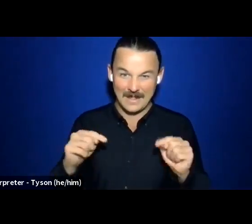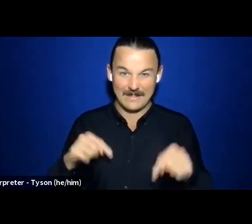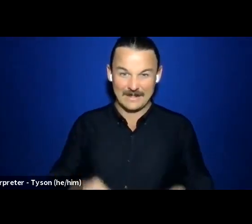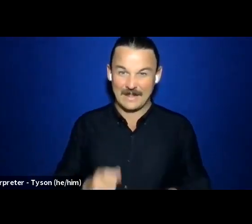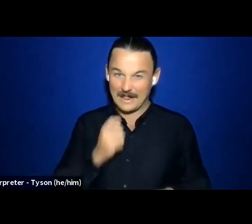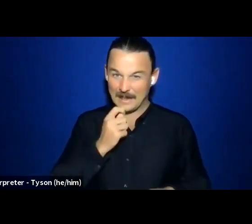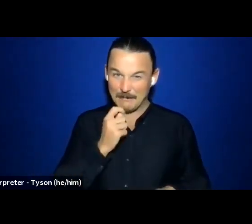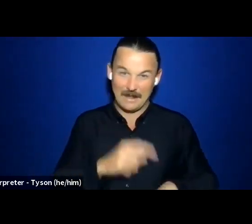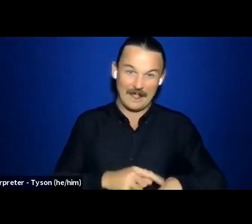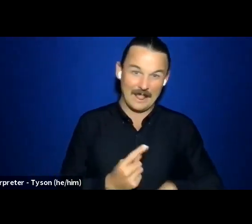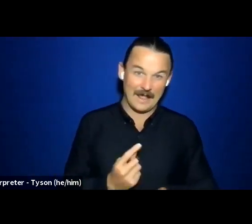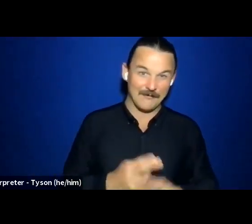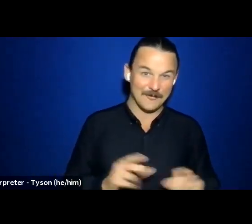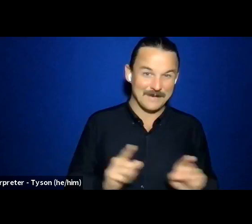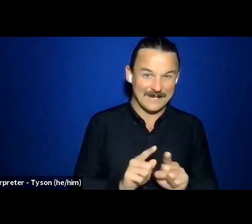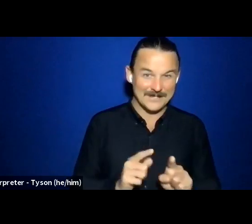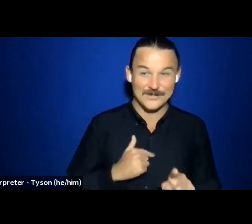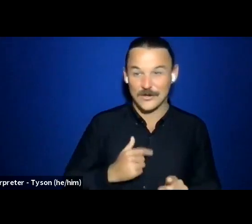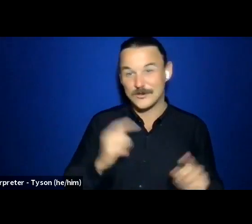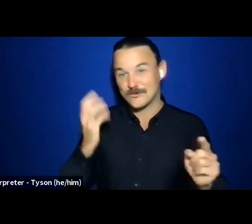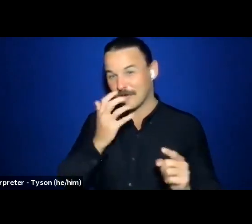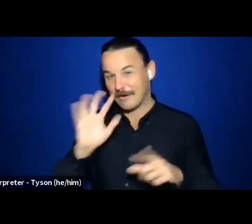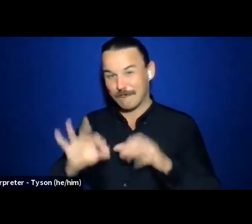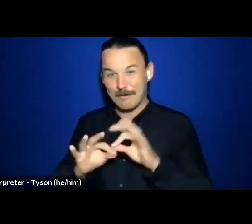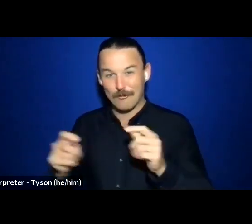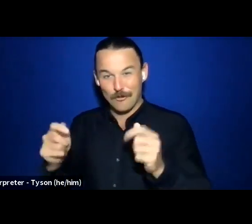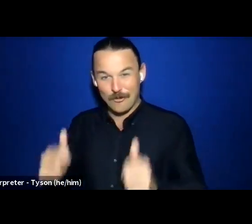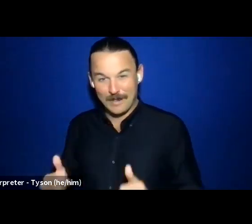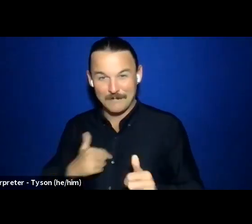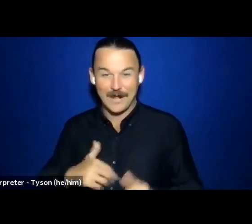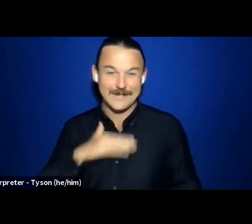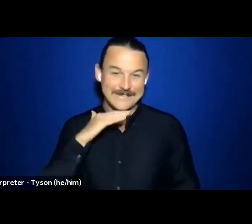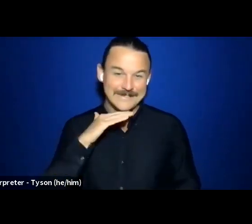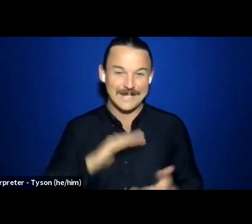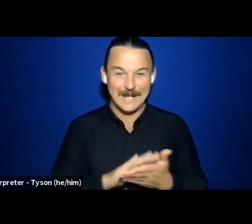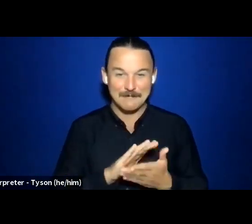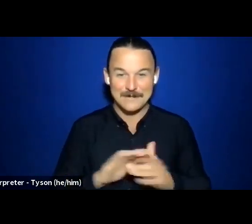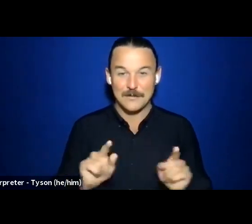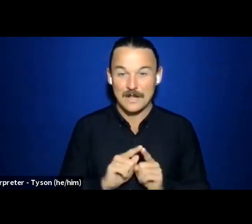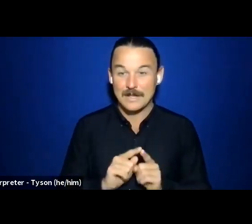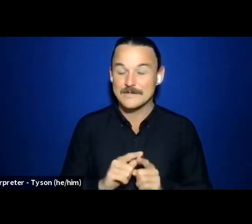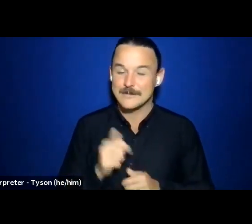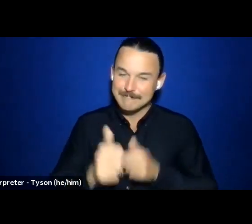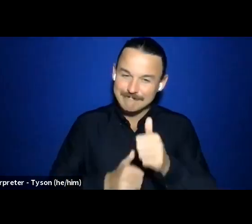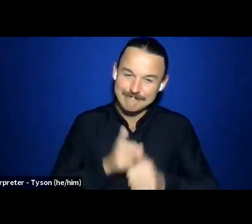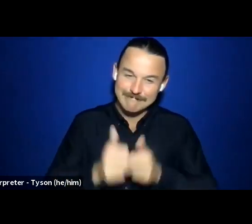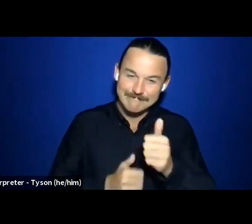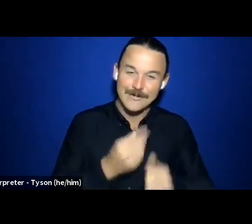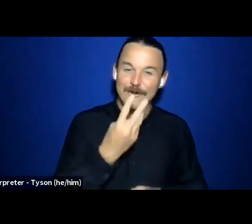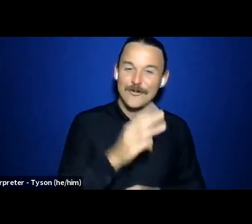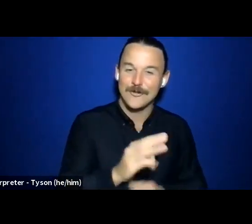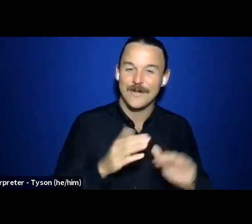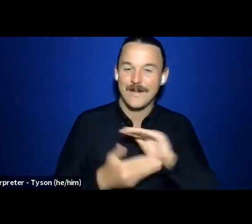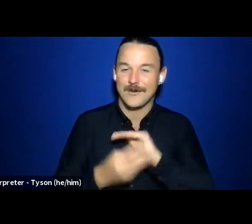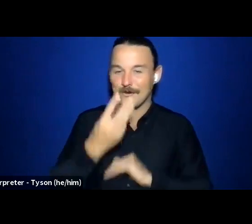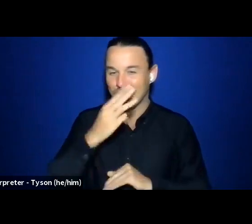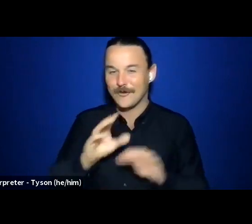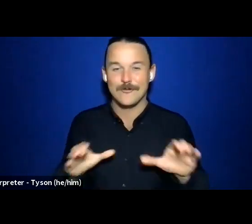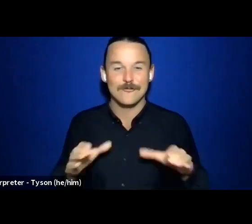So I'm sorry for graphing up Early but I'm also happy for me. Congratulations one final Congratulations one final time to out 30 under 30 plus to out 30 under 30 class of 2021